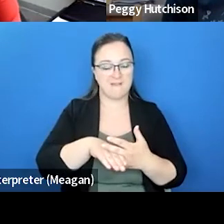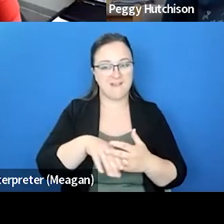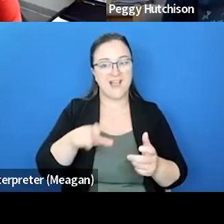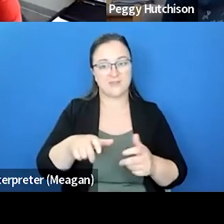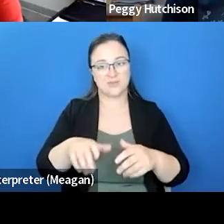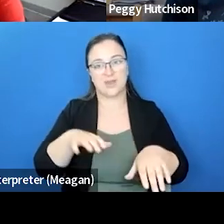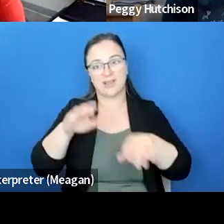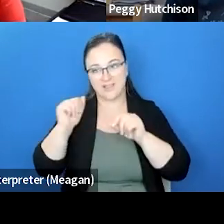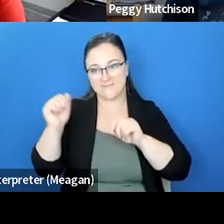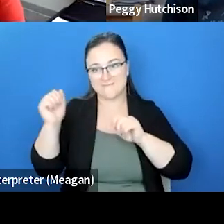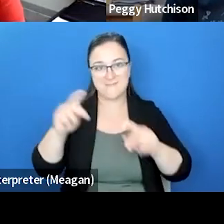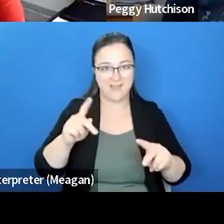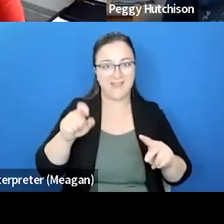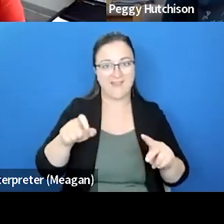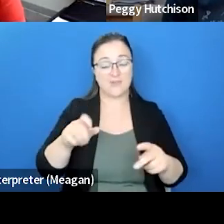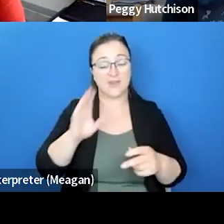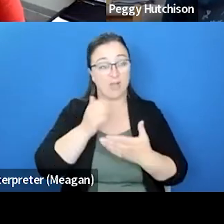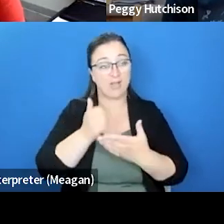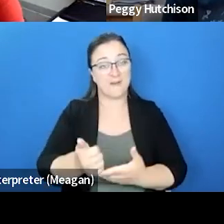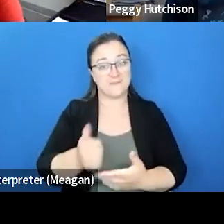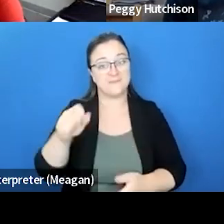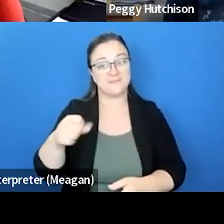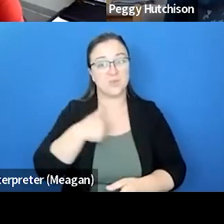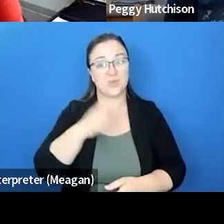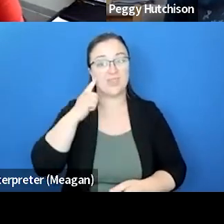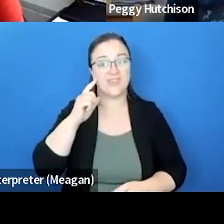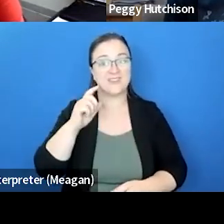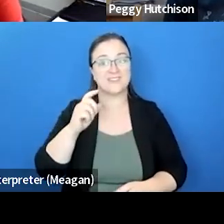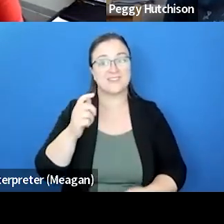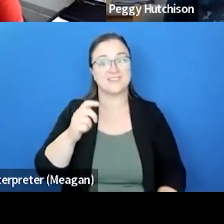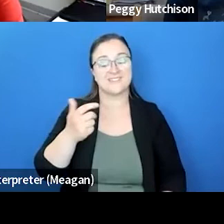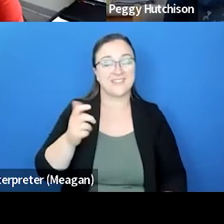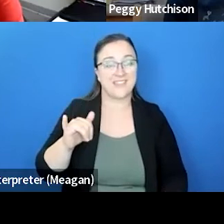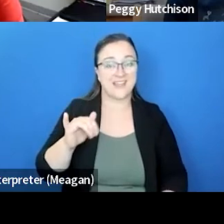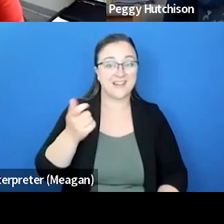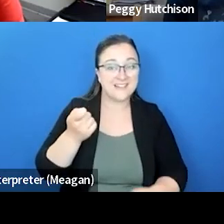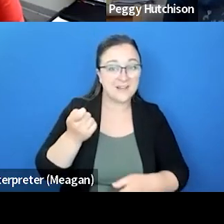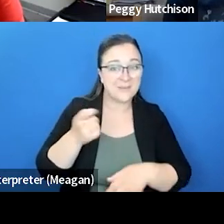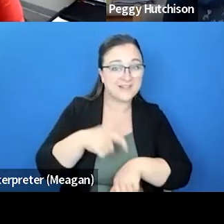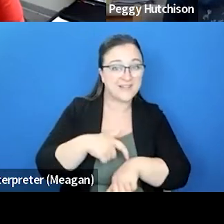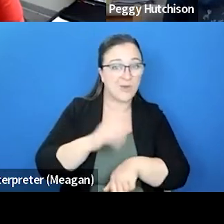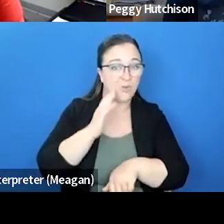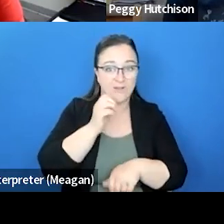And you're right, it helps. We may think that little bit away or time away, it doesn't work, it does.